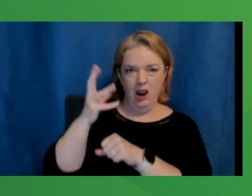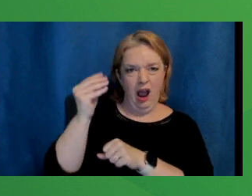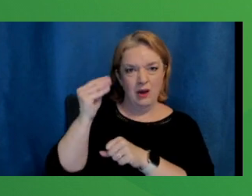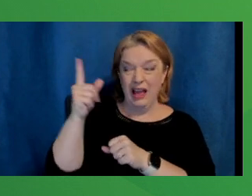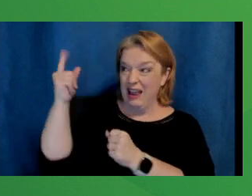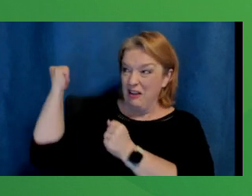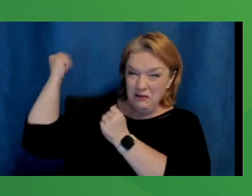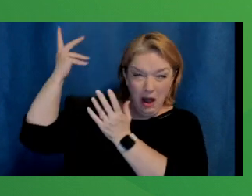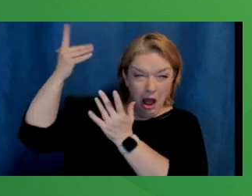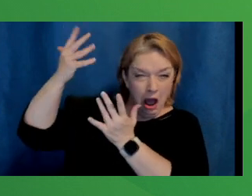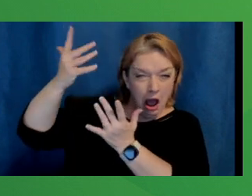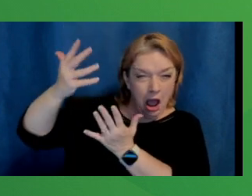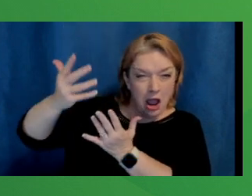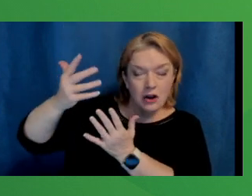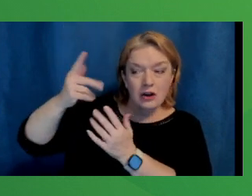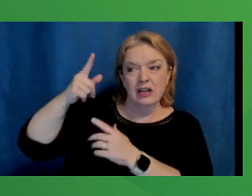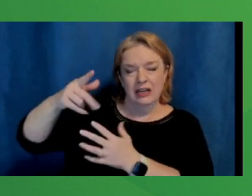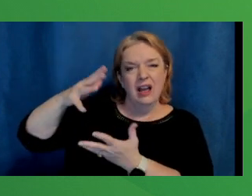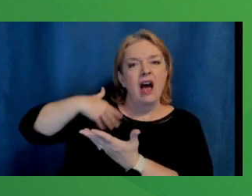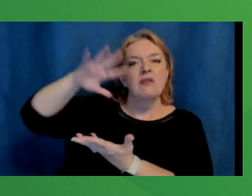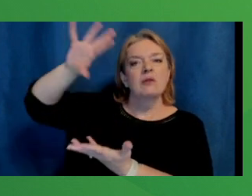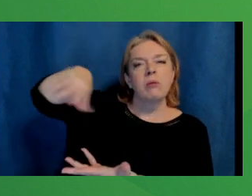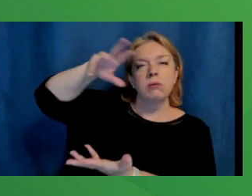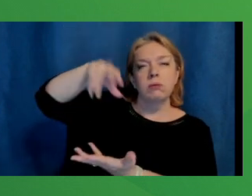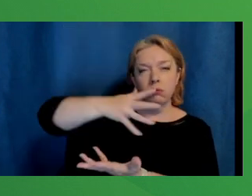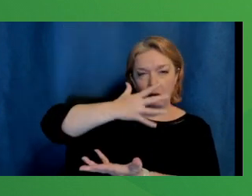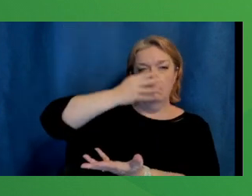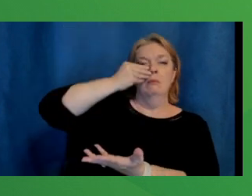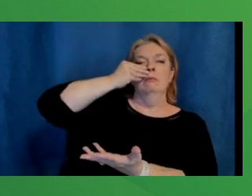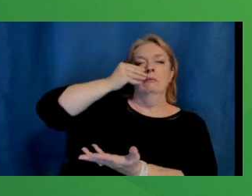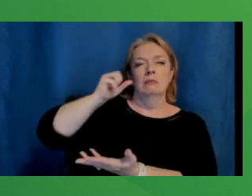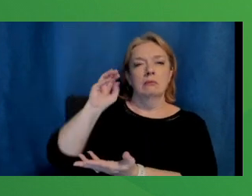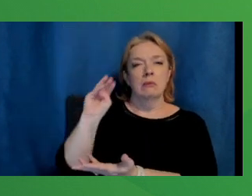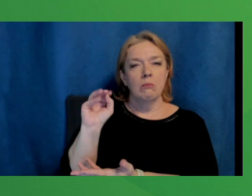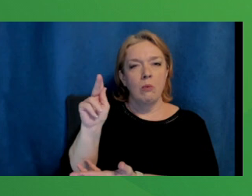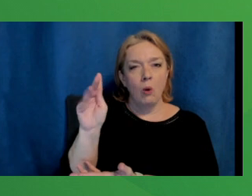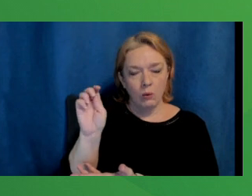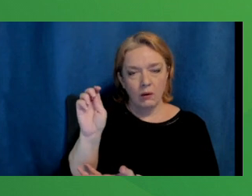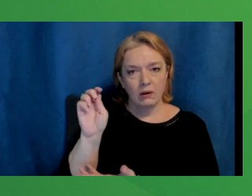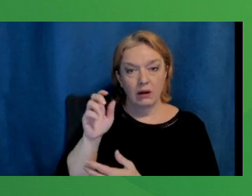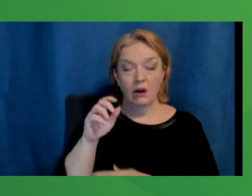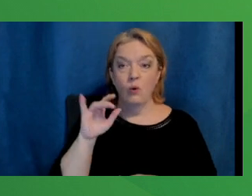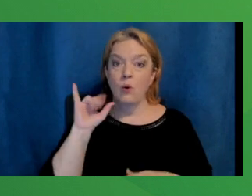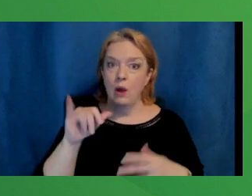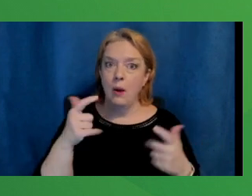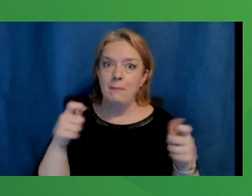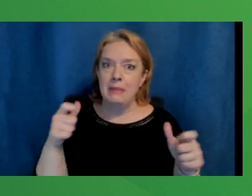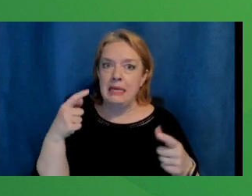them to thick smoke. This was also a big debate. They thought that since the farm workers were